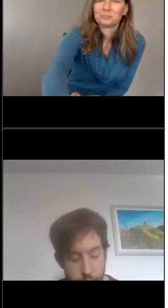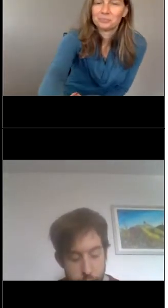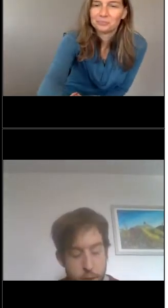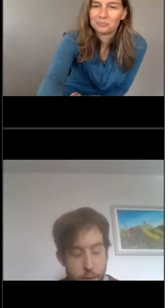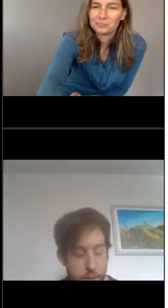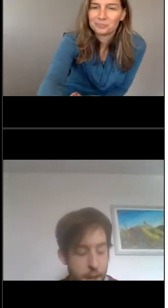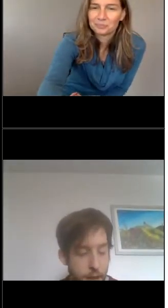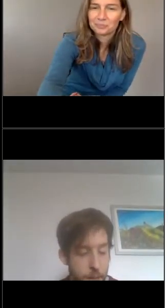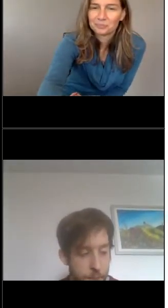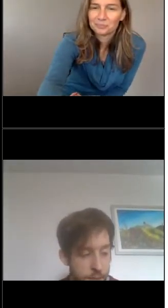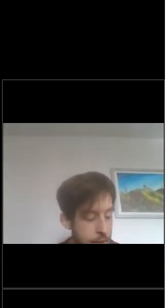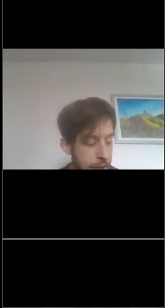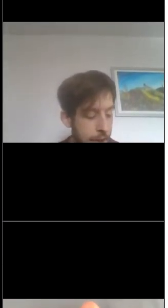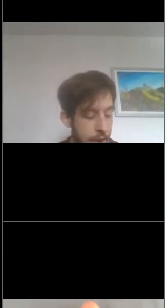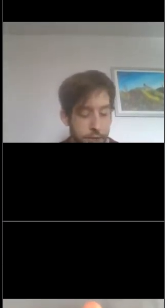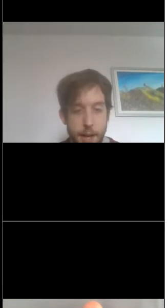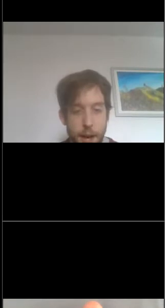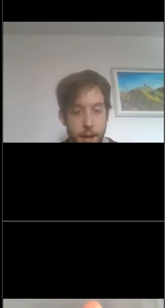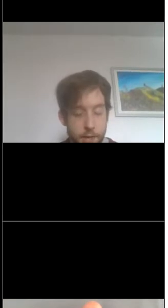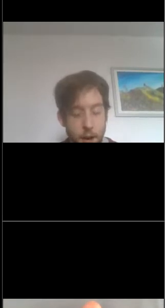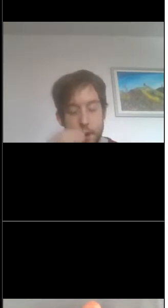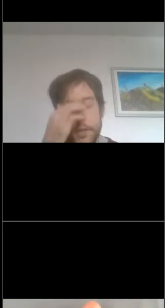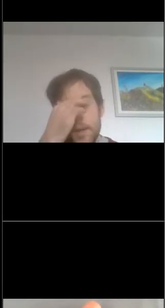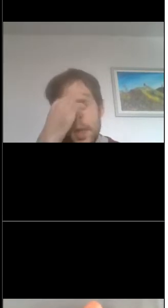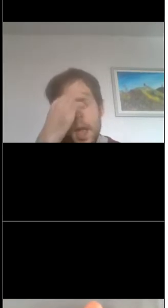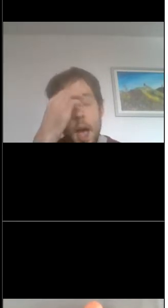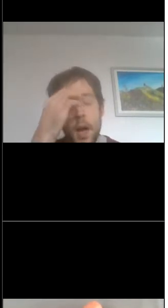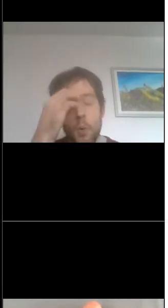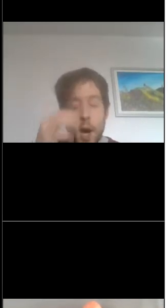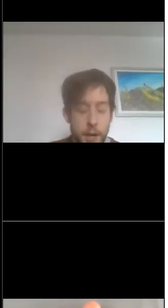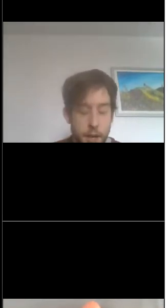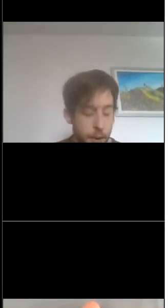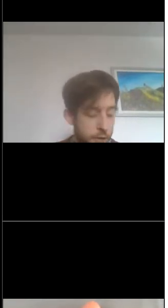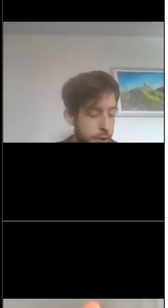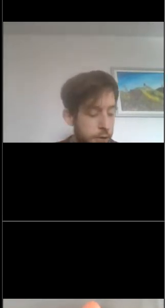So in view of the lack of time, I'd like to ask one question